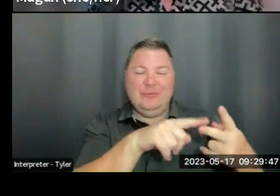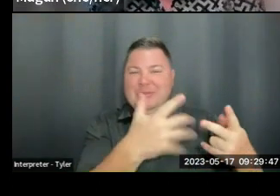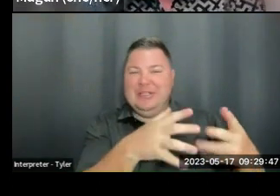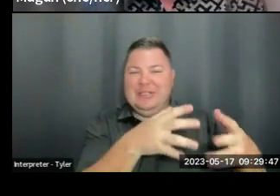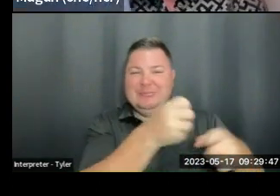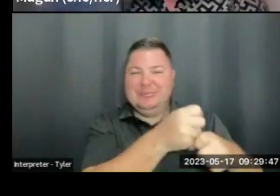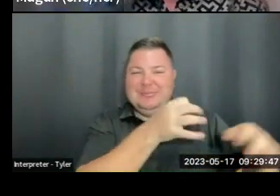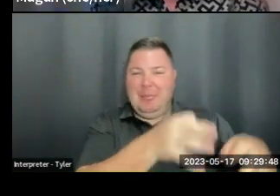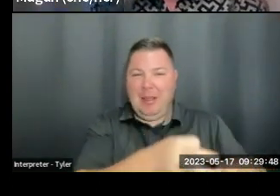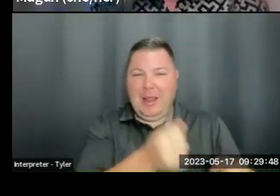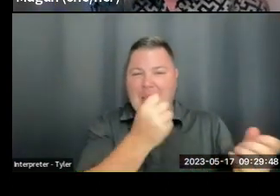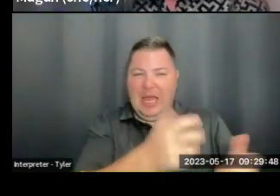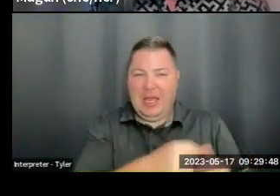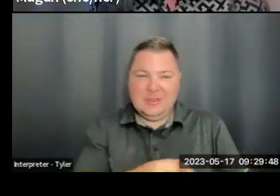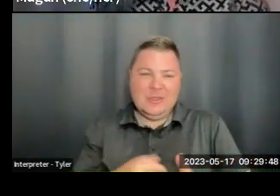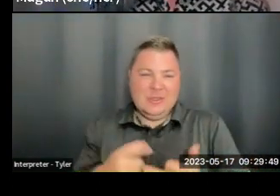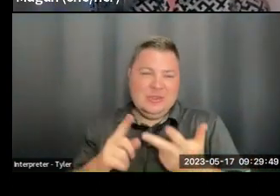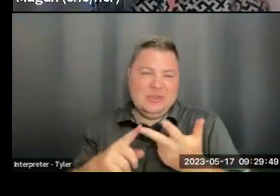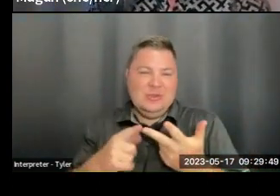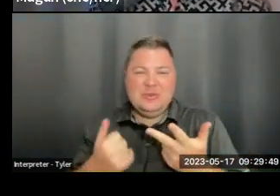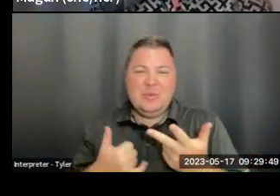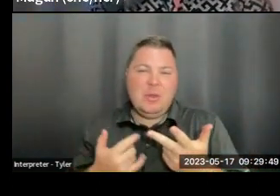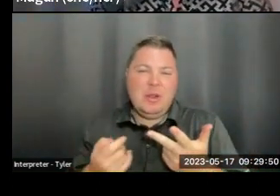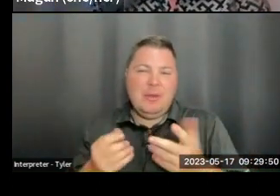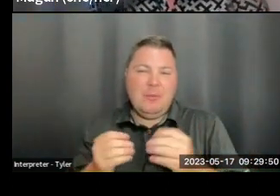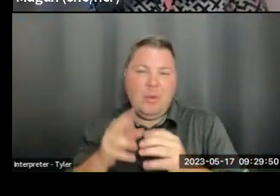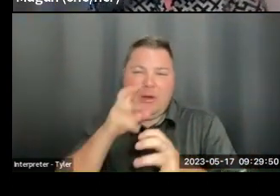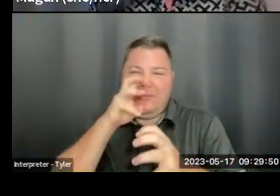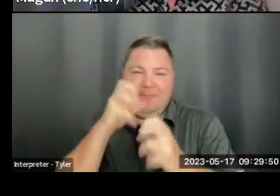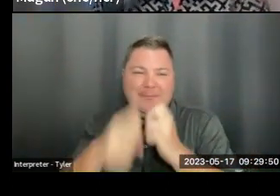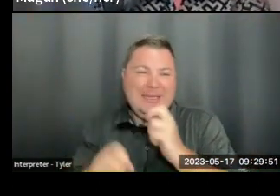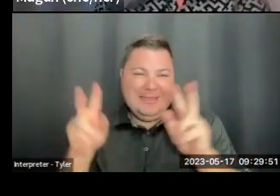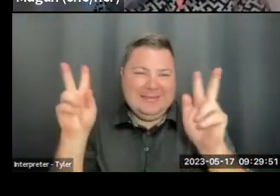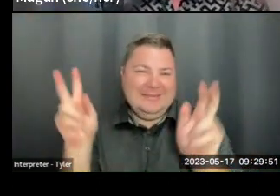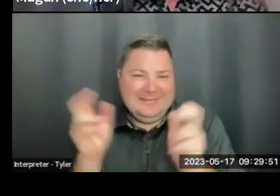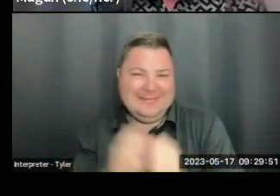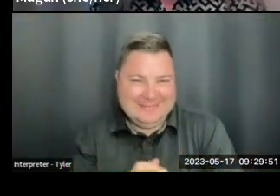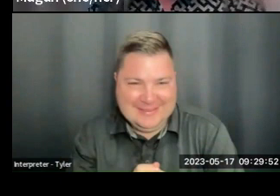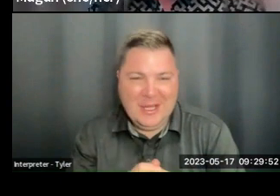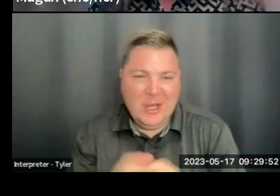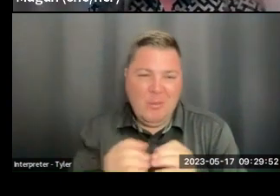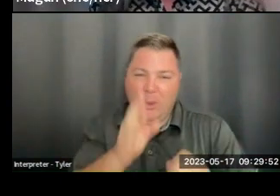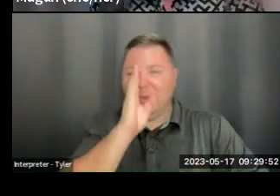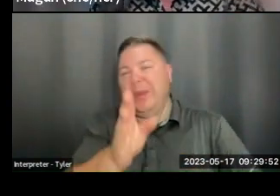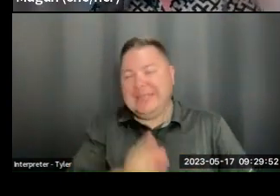two covered a lot of what I was going to say.